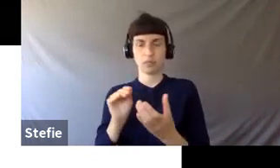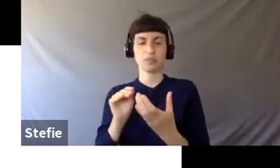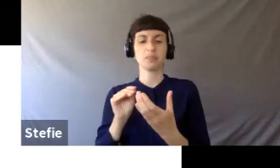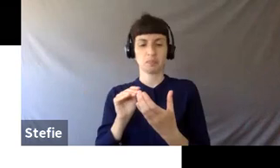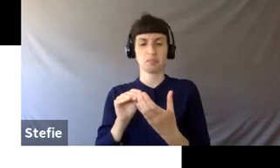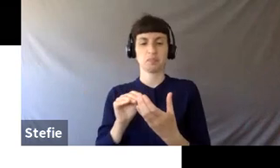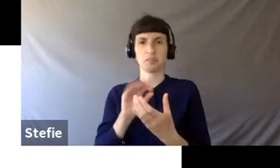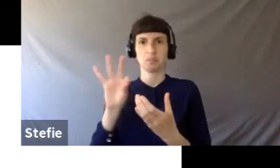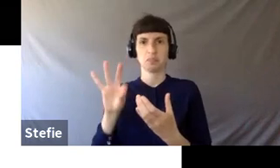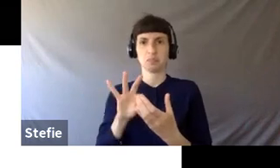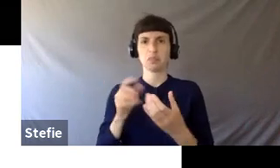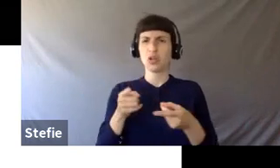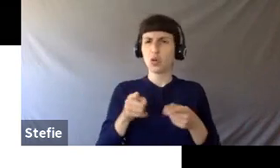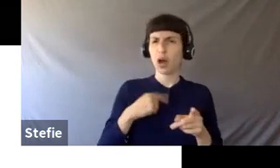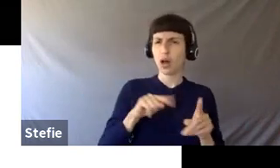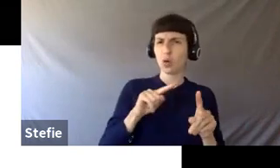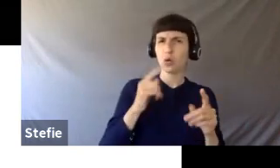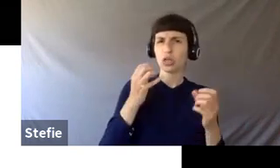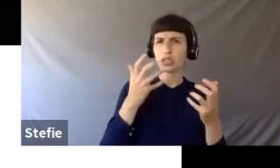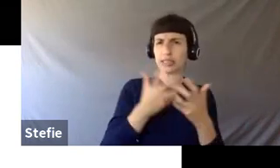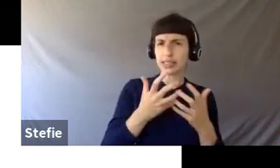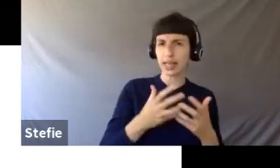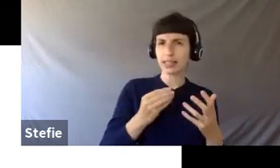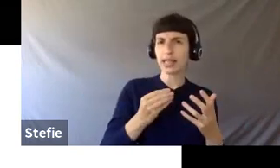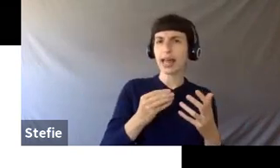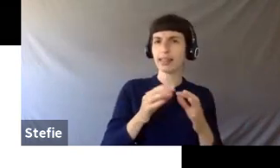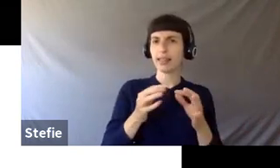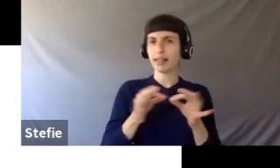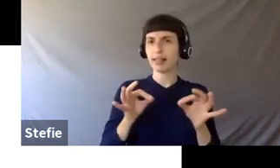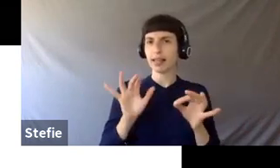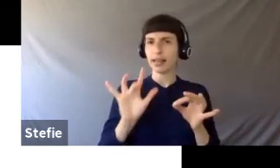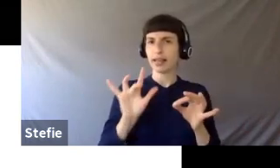And it will open up to your device.